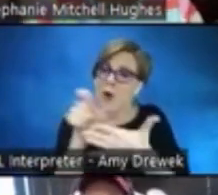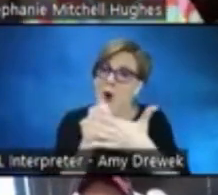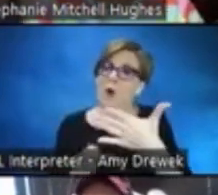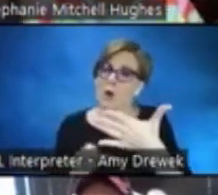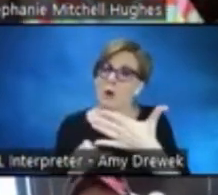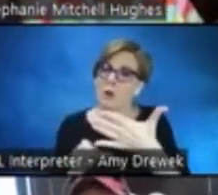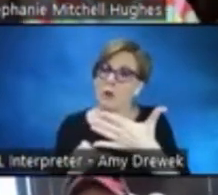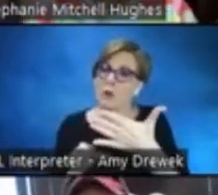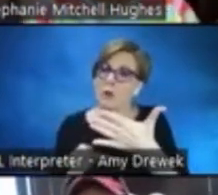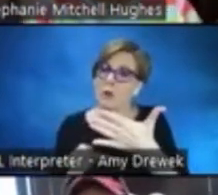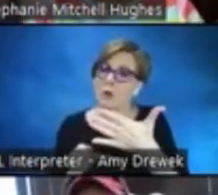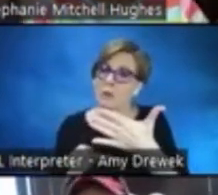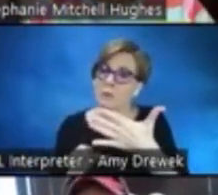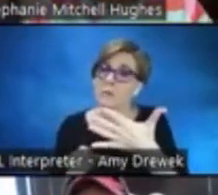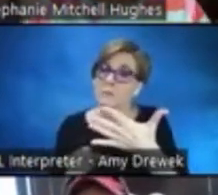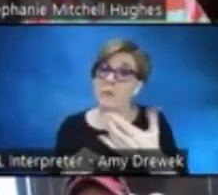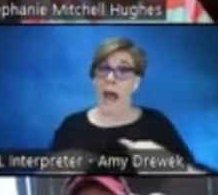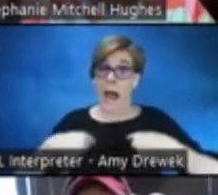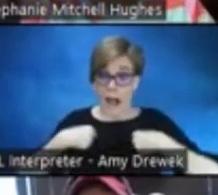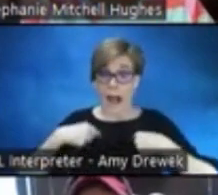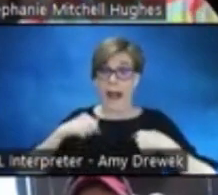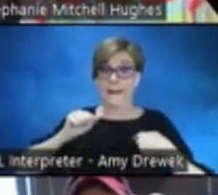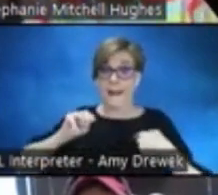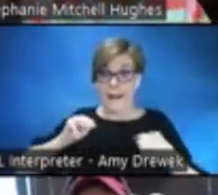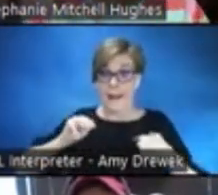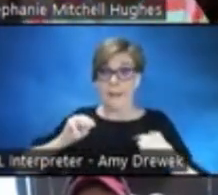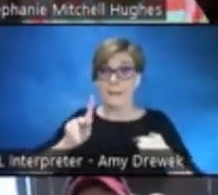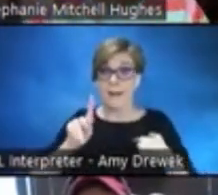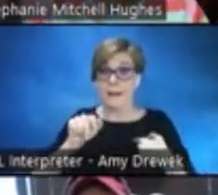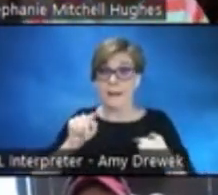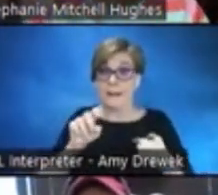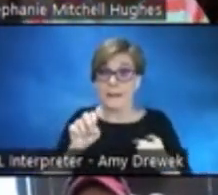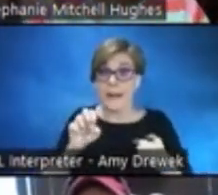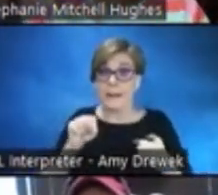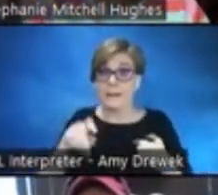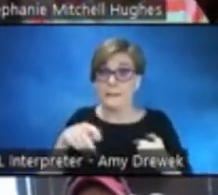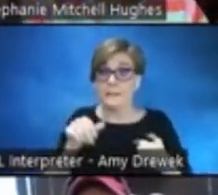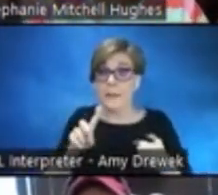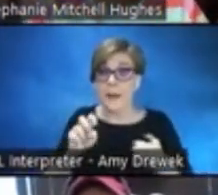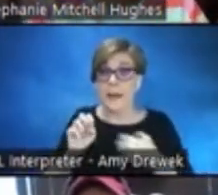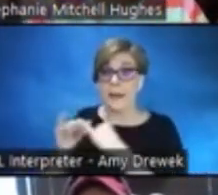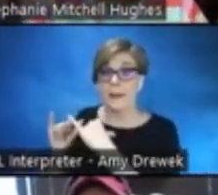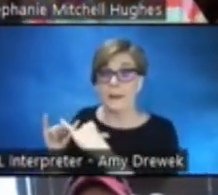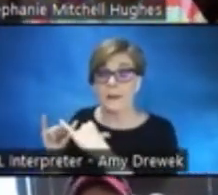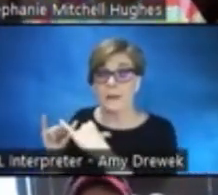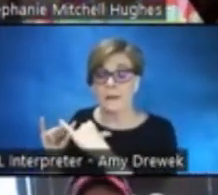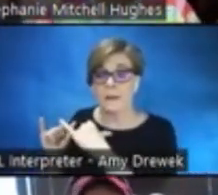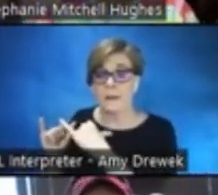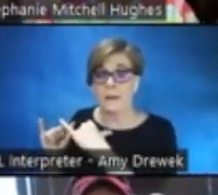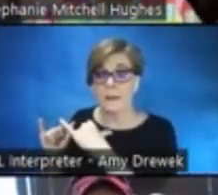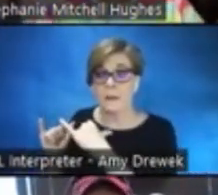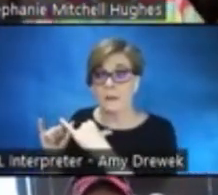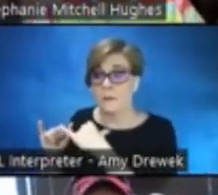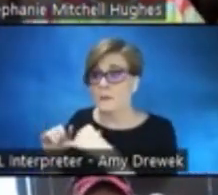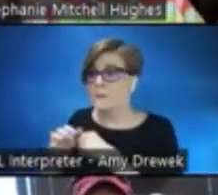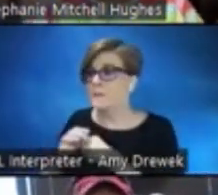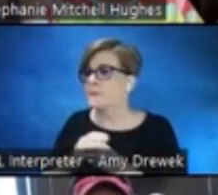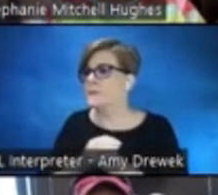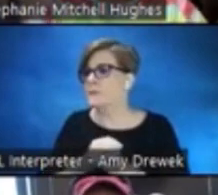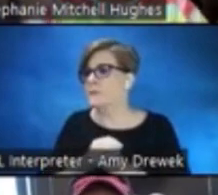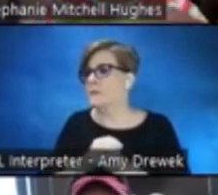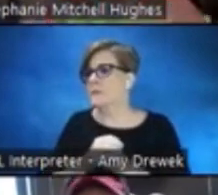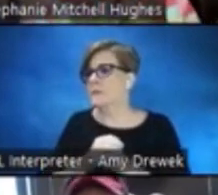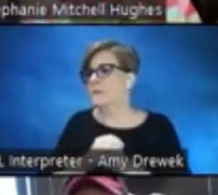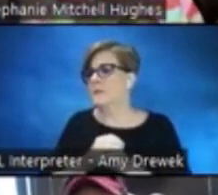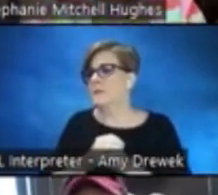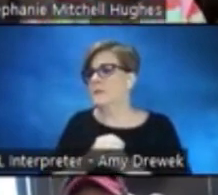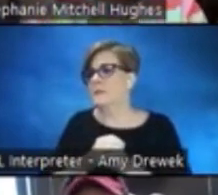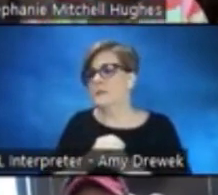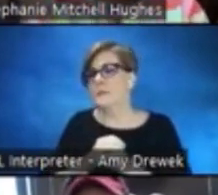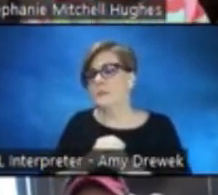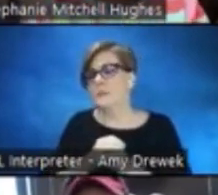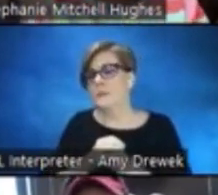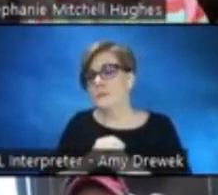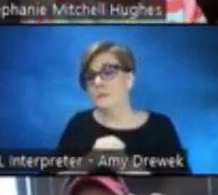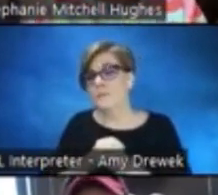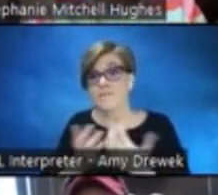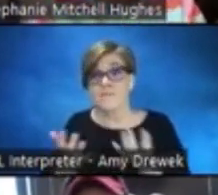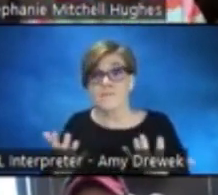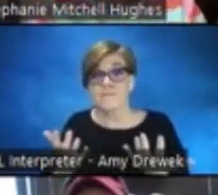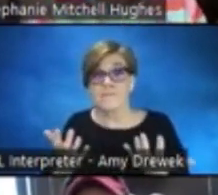ABOUT I AM KATE SPADE BECAUSE, AGAIN, TO SAY THIS IS REAL, IT IS